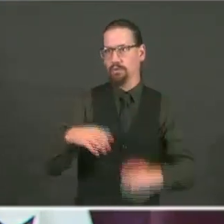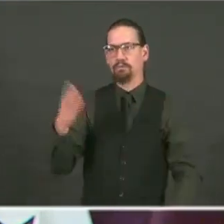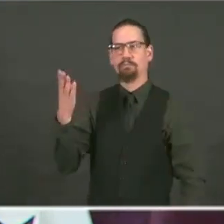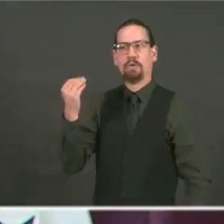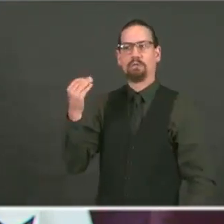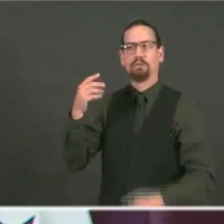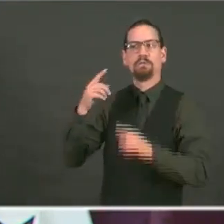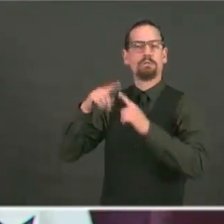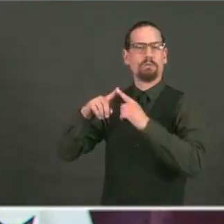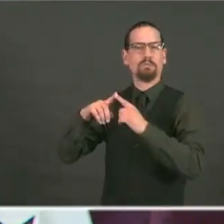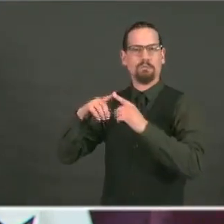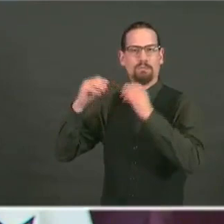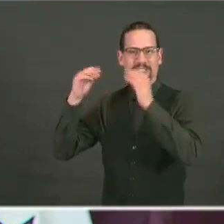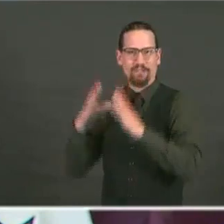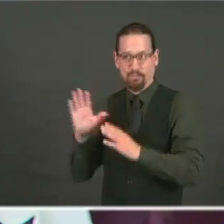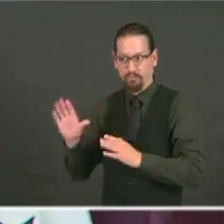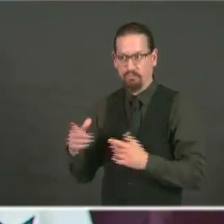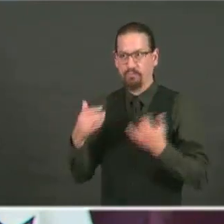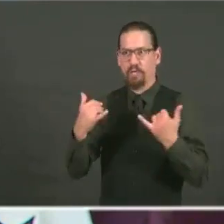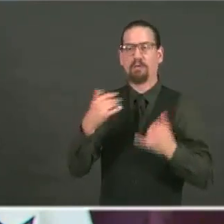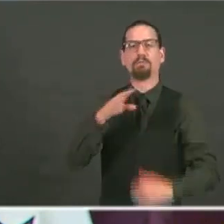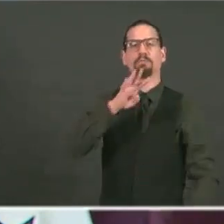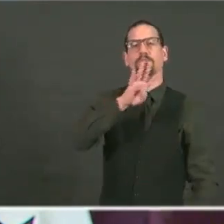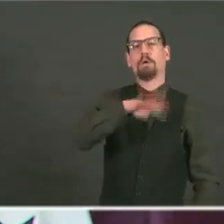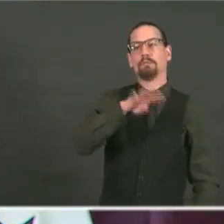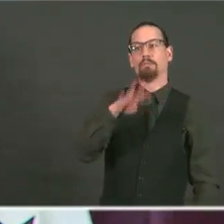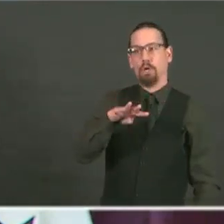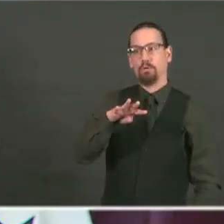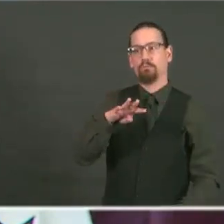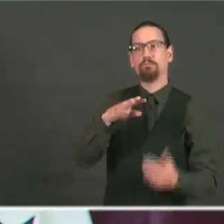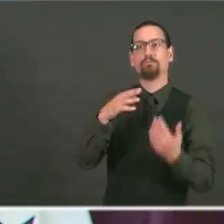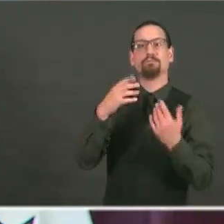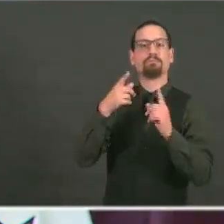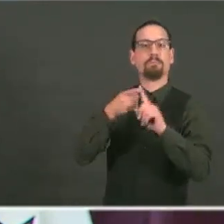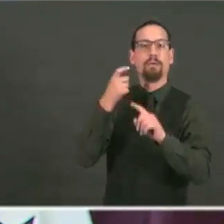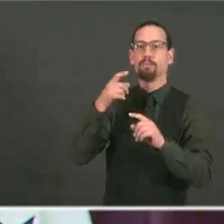CASES AMONG STUDENTS AND SCHOOL STAFF VIRTUALLY.